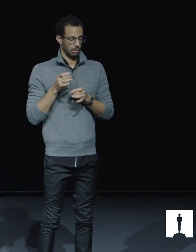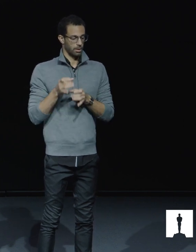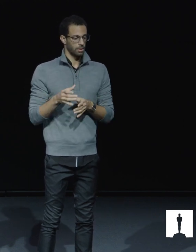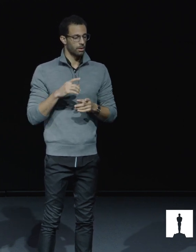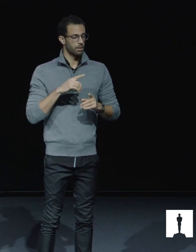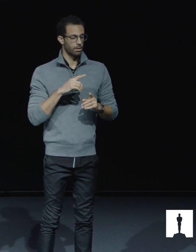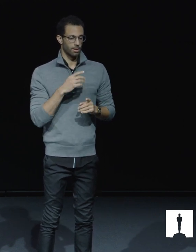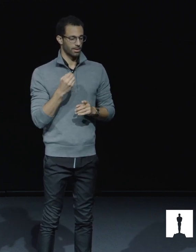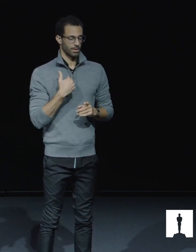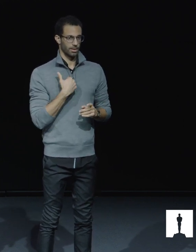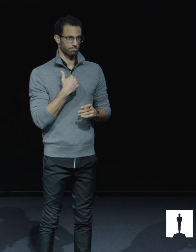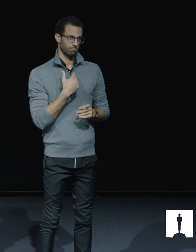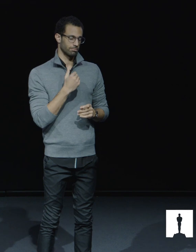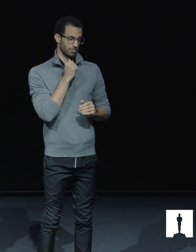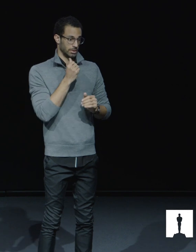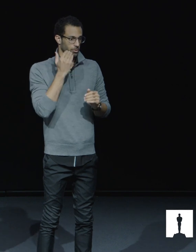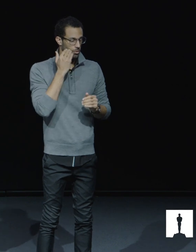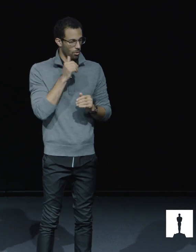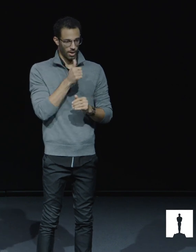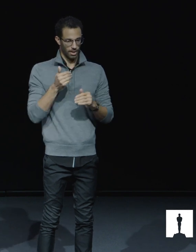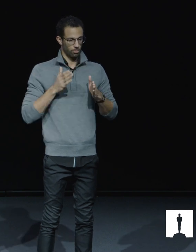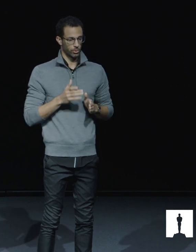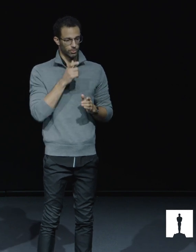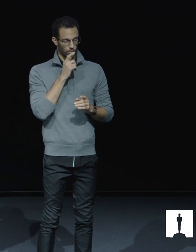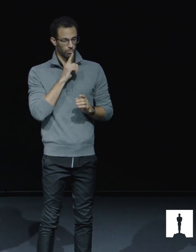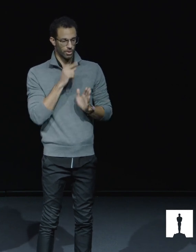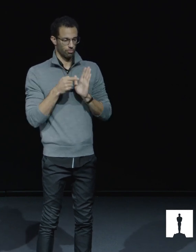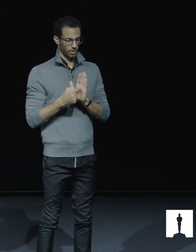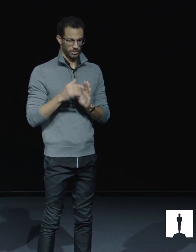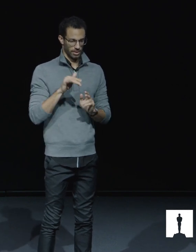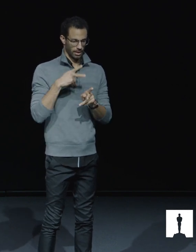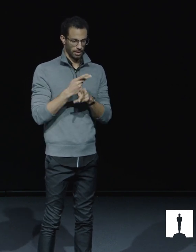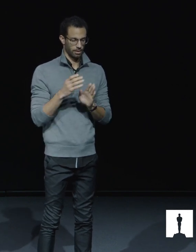certainly I did not know anybody like them as far as I could tell, for it is also possible